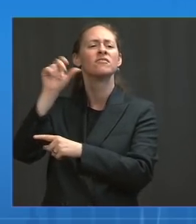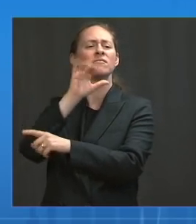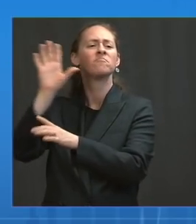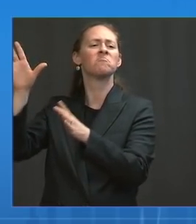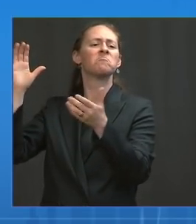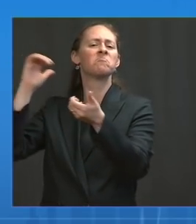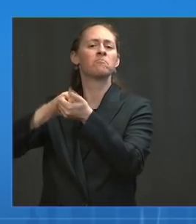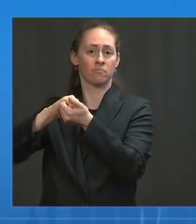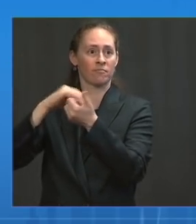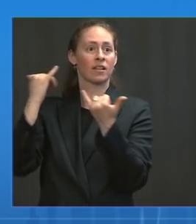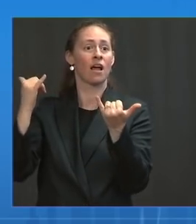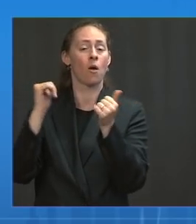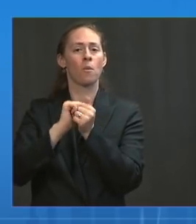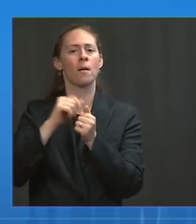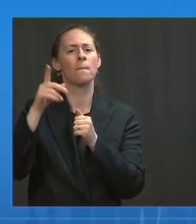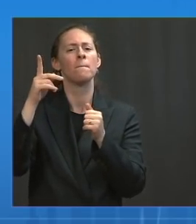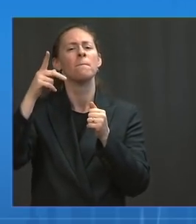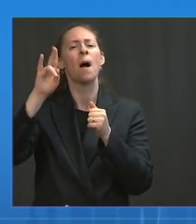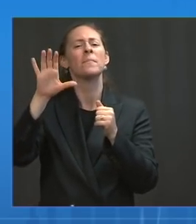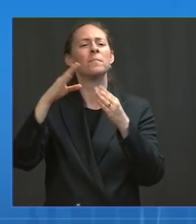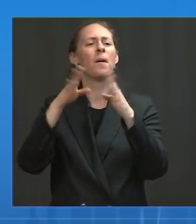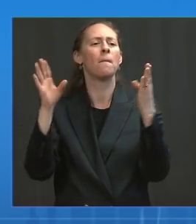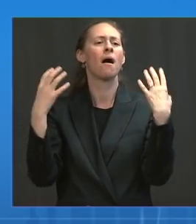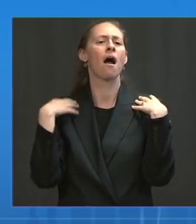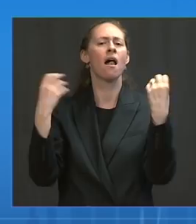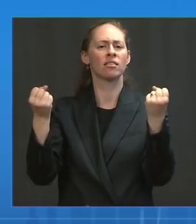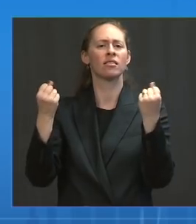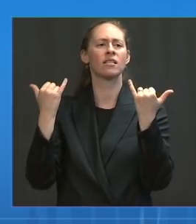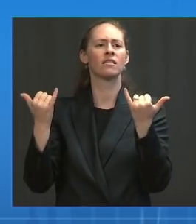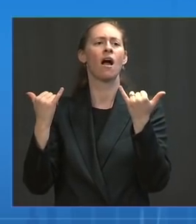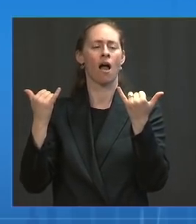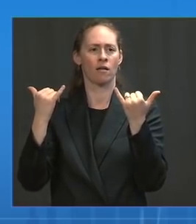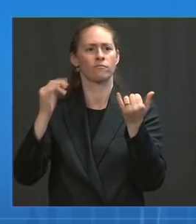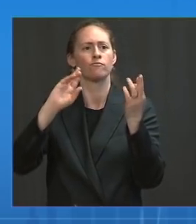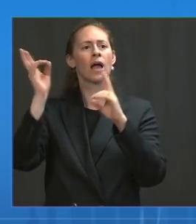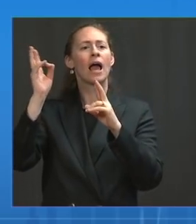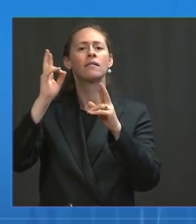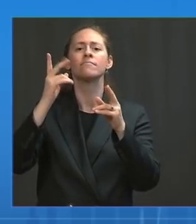to implement pop-up COVID-19 vaccination station clinics.